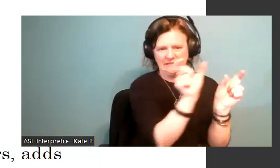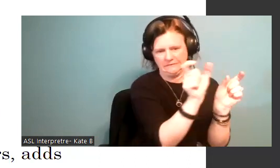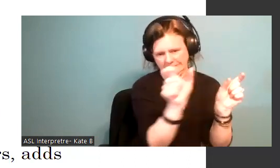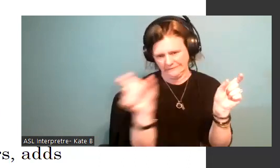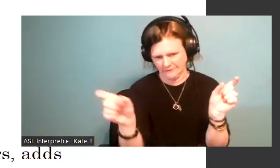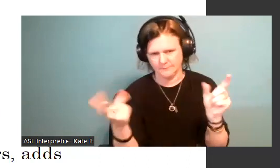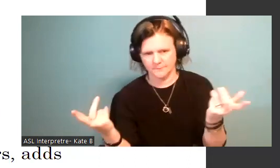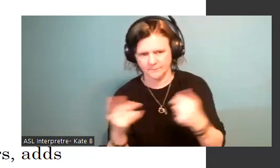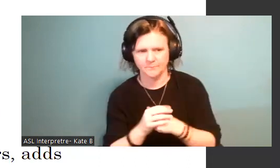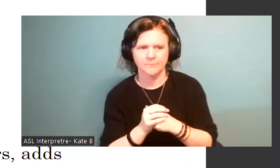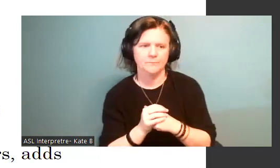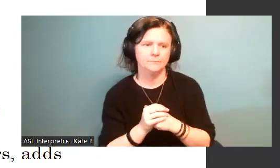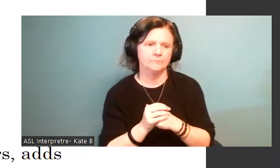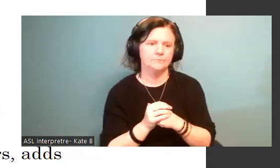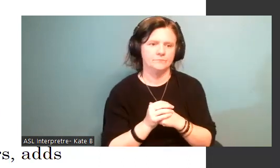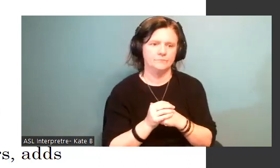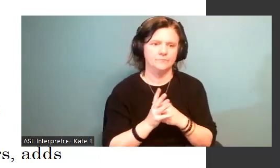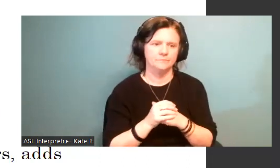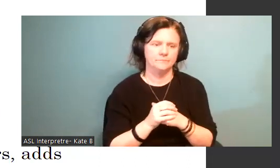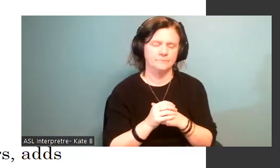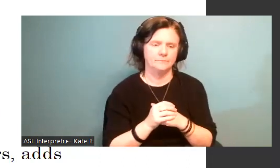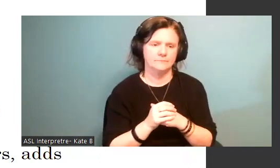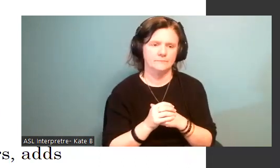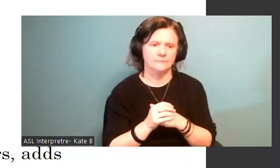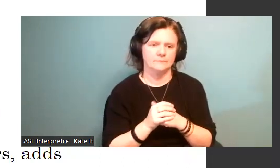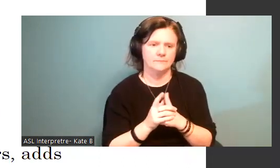block of text. You have one main region and all